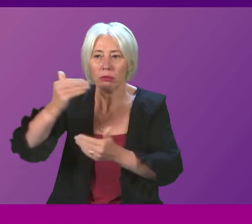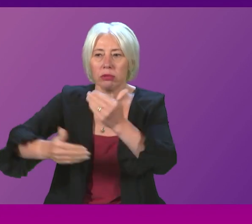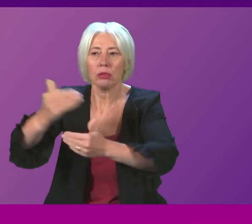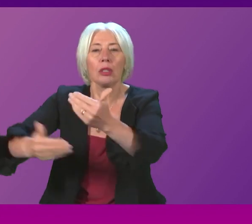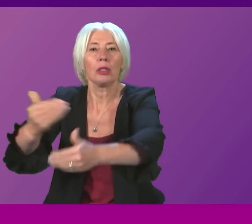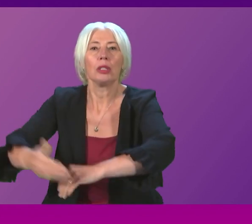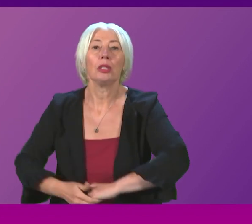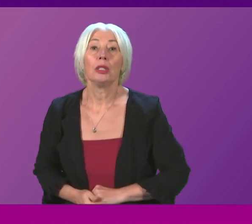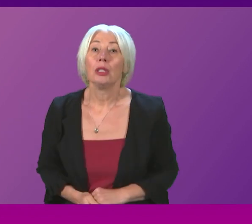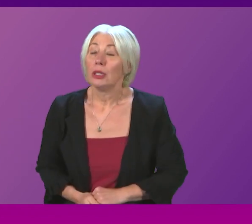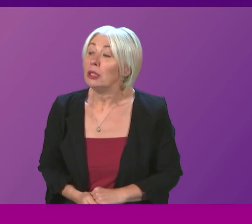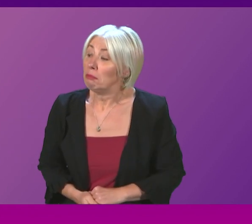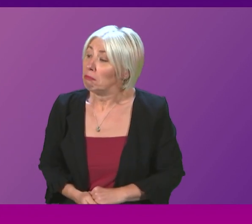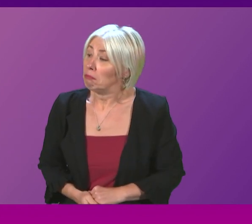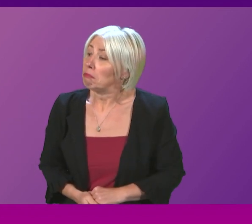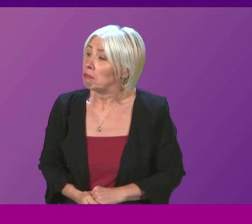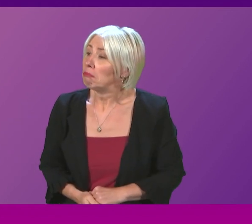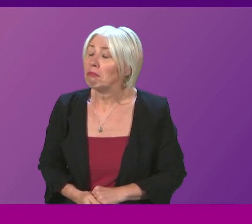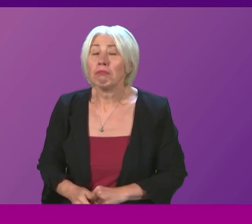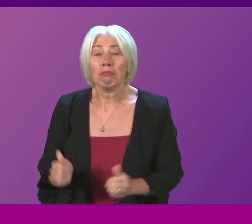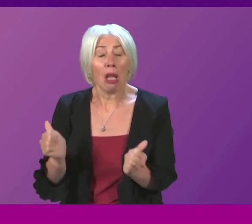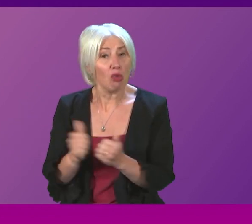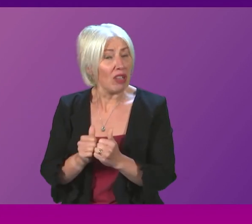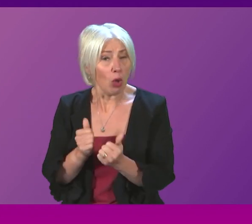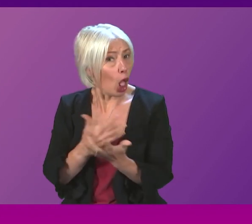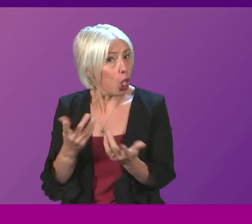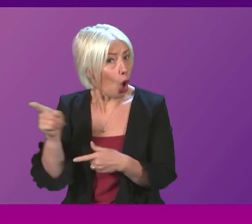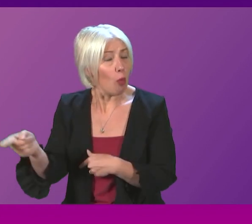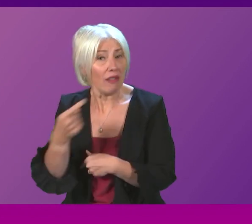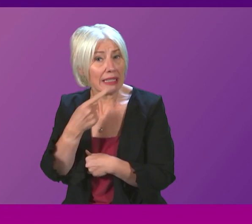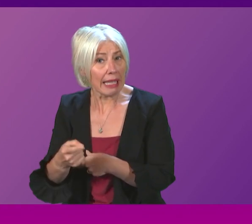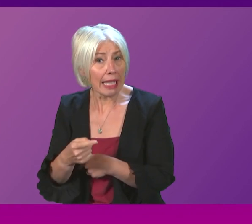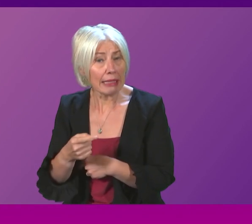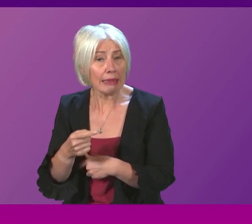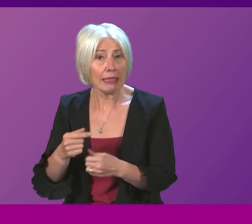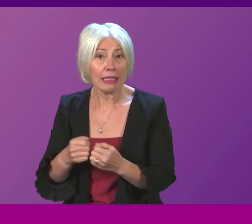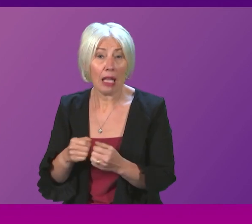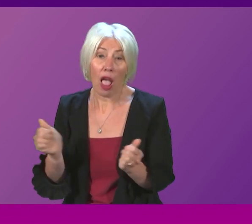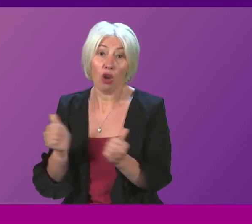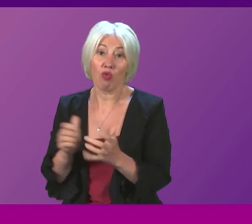I agree with a lot of what Richard Leonard has said. I suspect that I agree with more of it than Anas Sarwar does; his face has been pretty